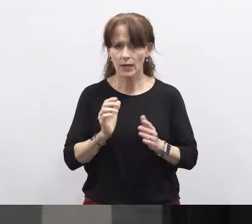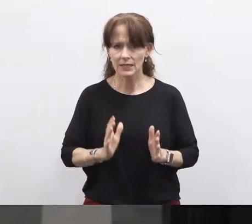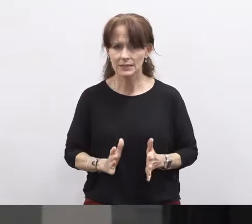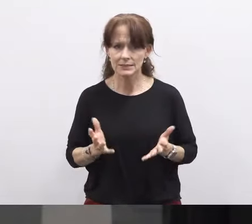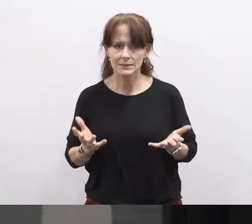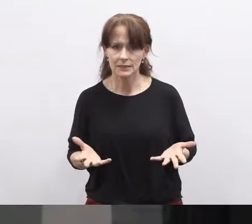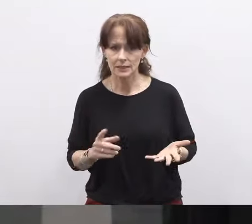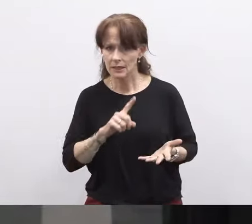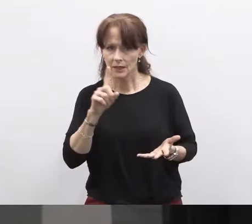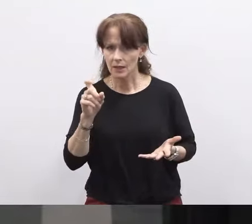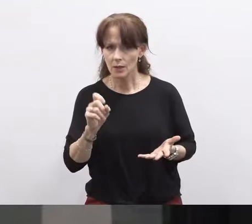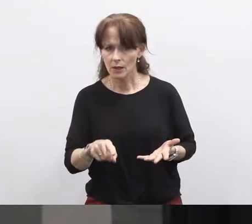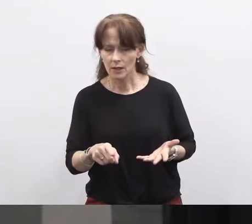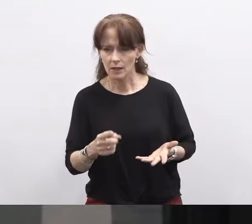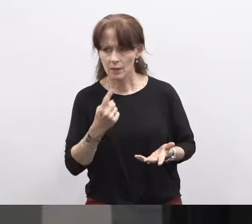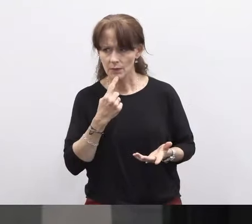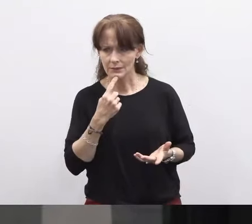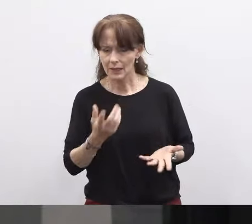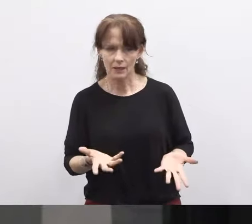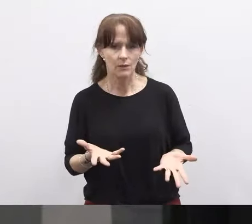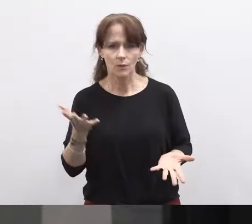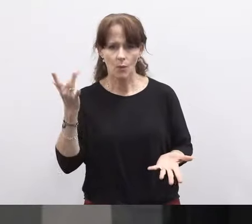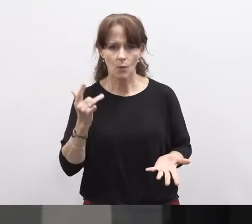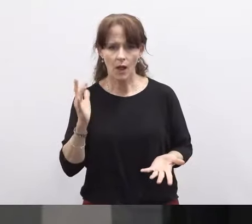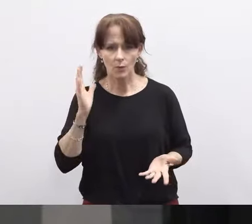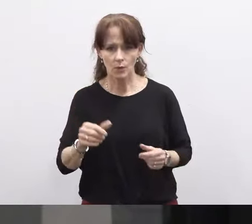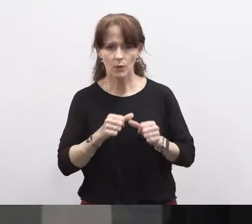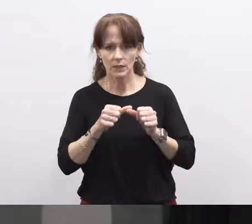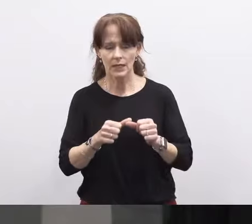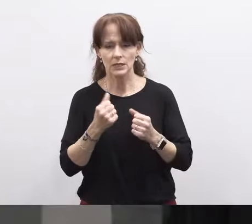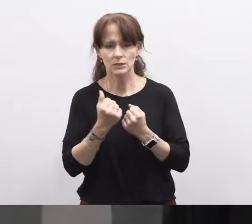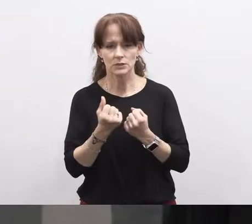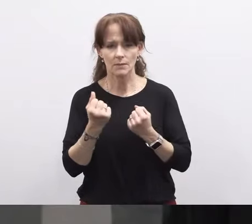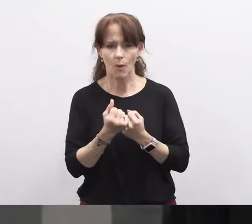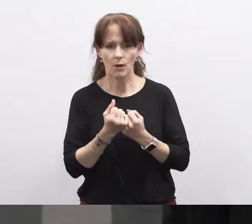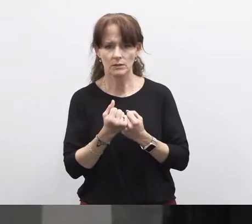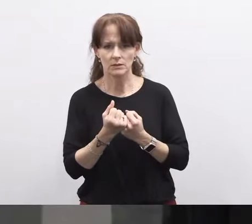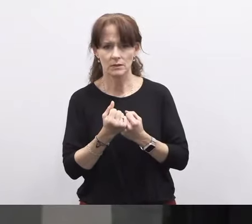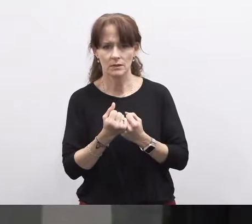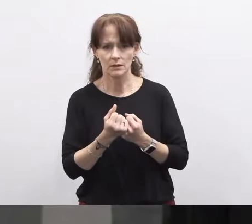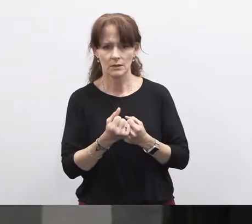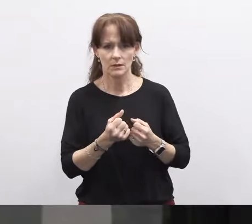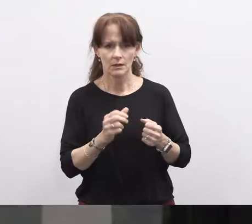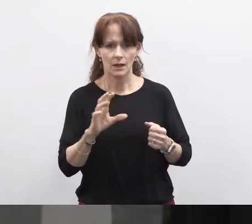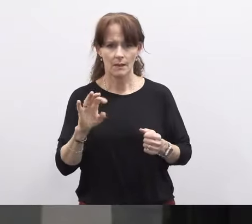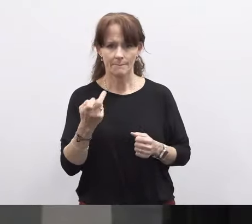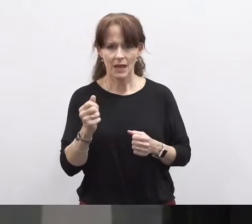the questions they were bringing up to me is why will we continue to support measures and bonds?